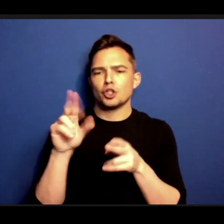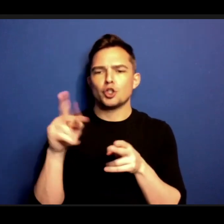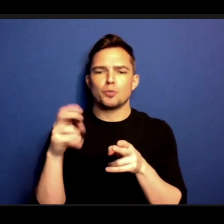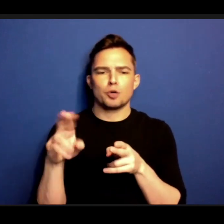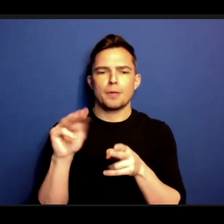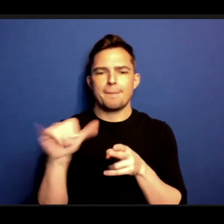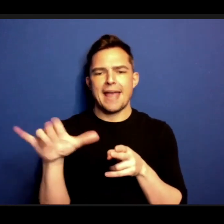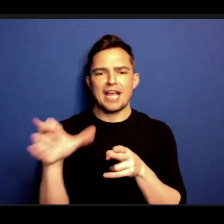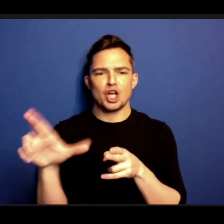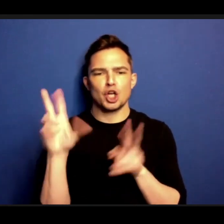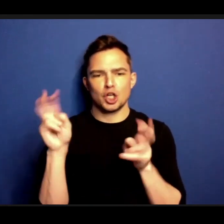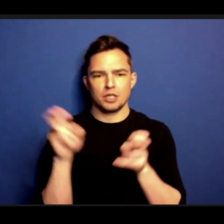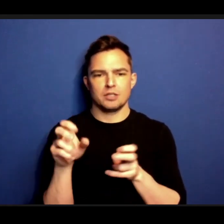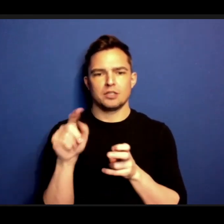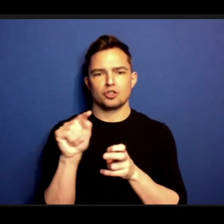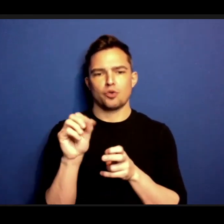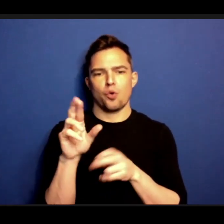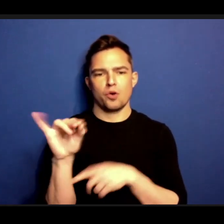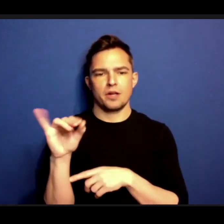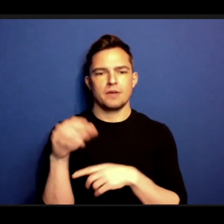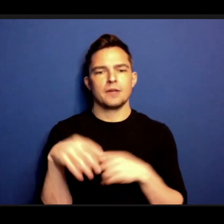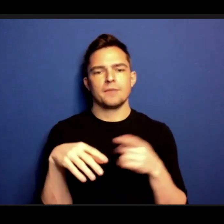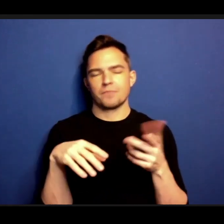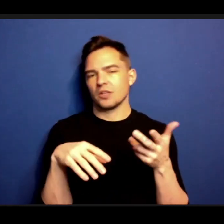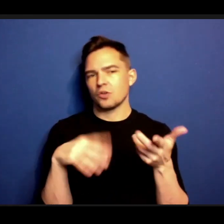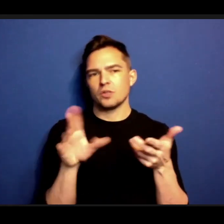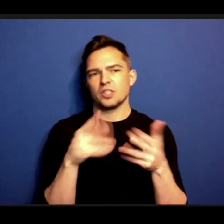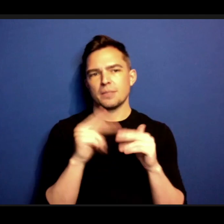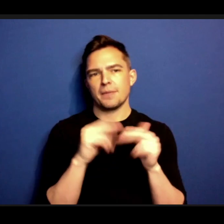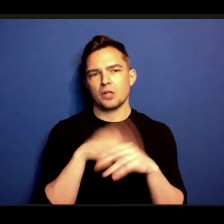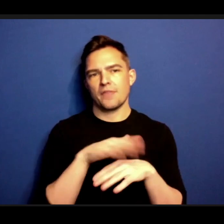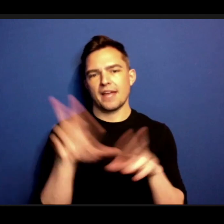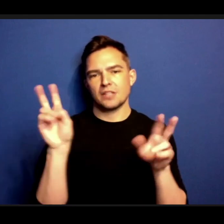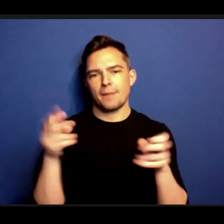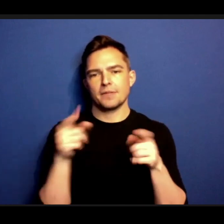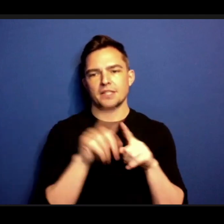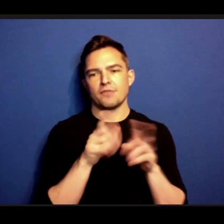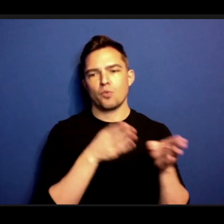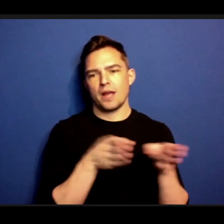So, yeah, absolutely just to build on that topic of the ways that people can get involved